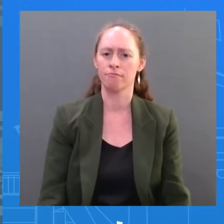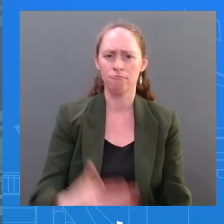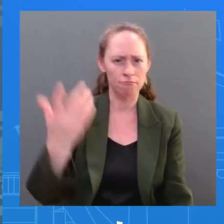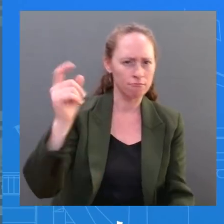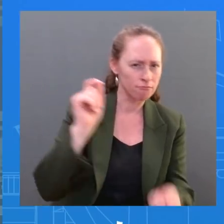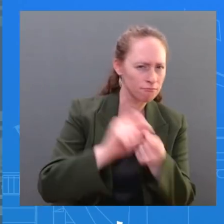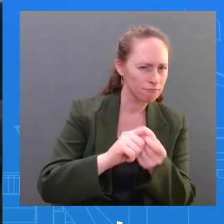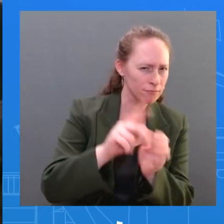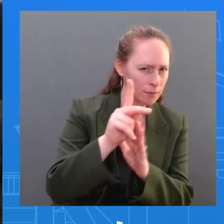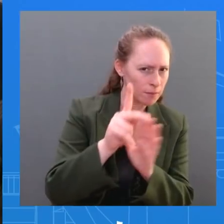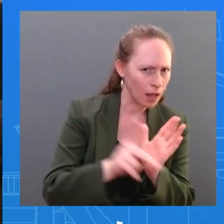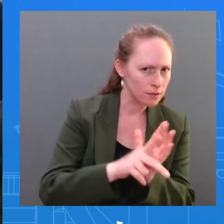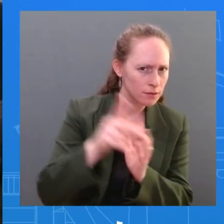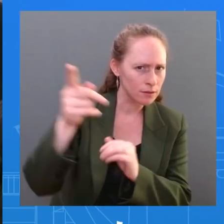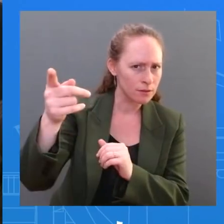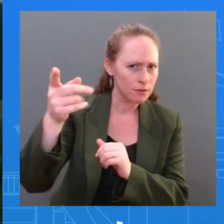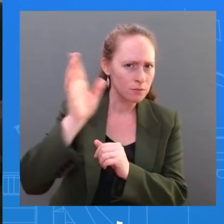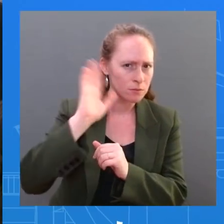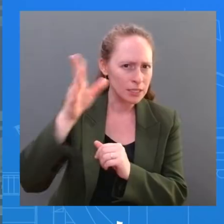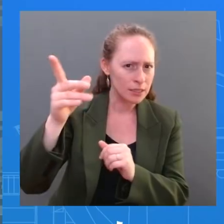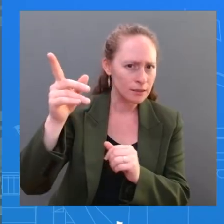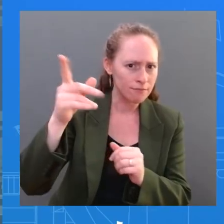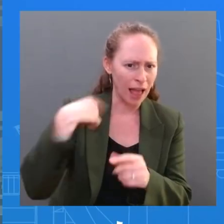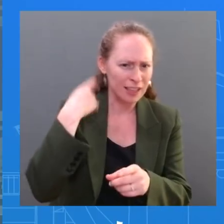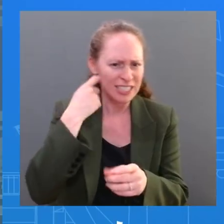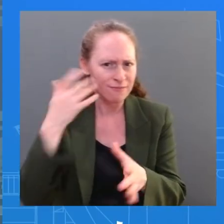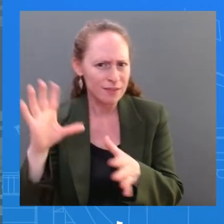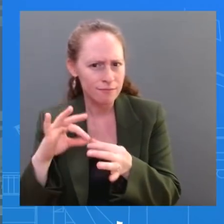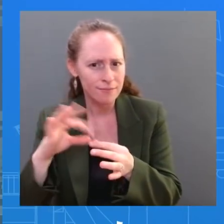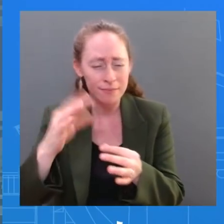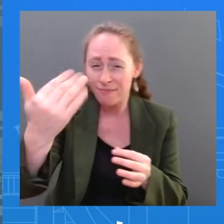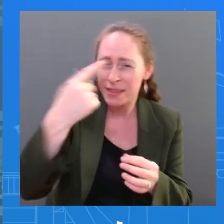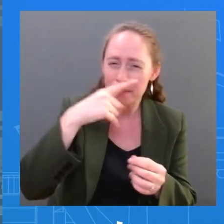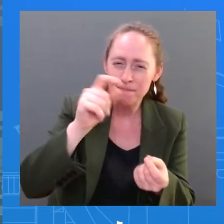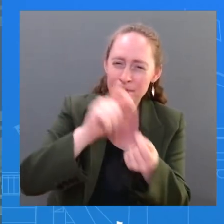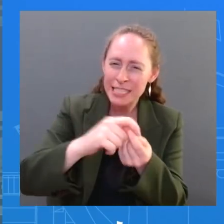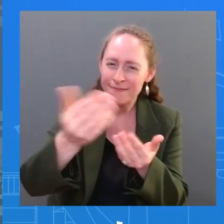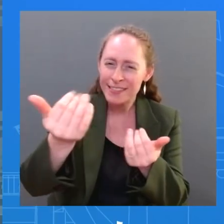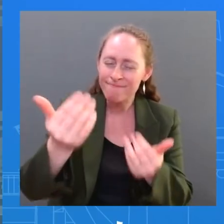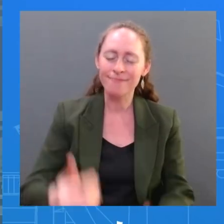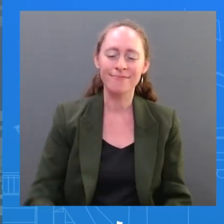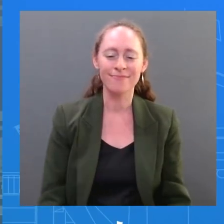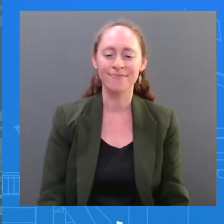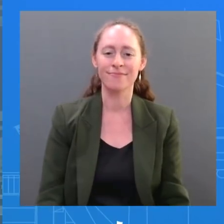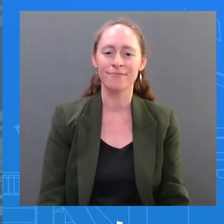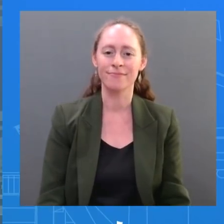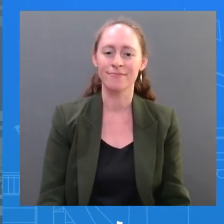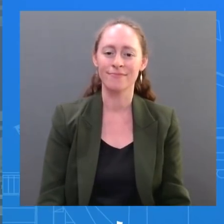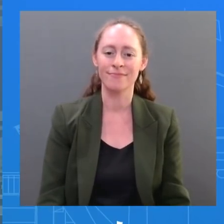The Press: But I mean, specifically? Ms. Klein: They're the experts, and so they will make a determination